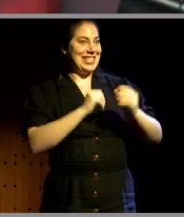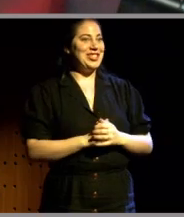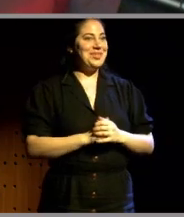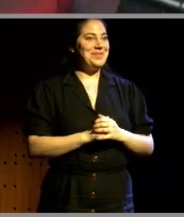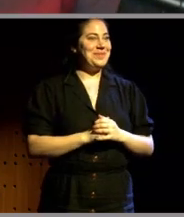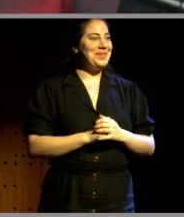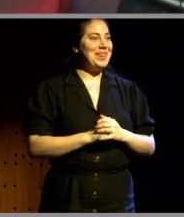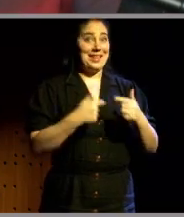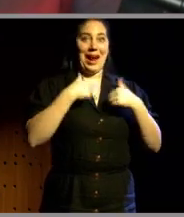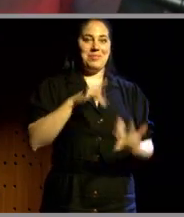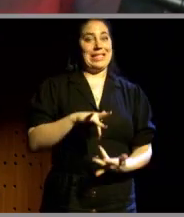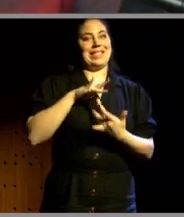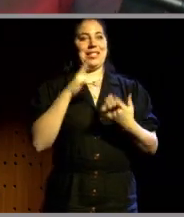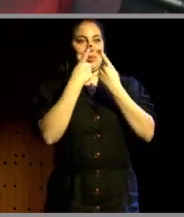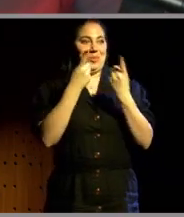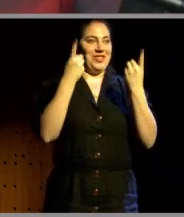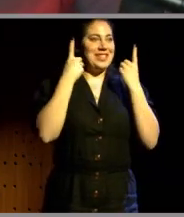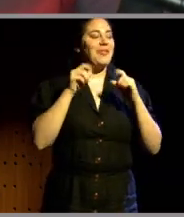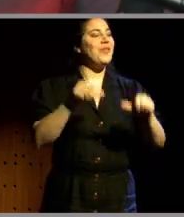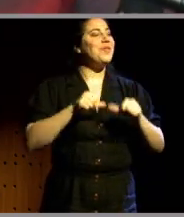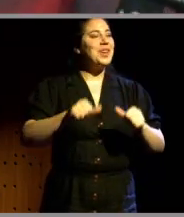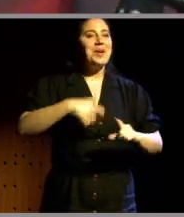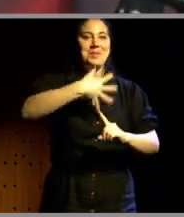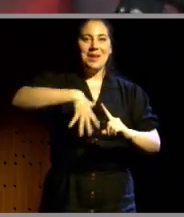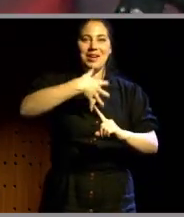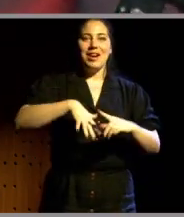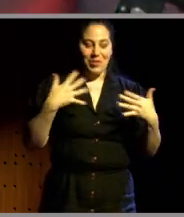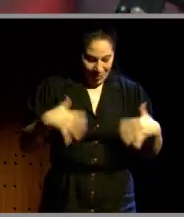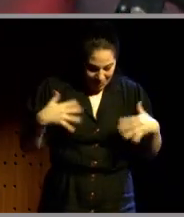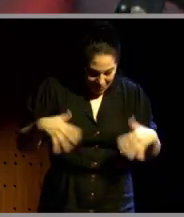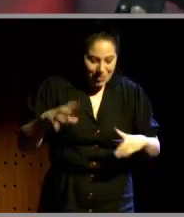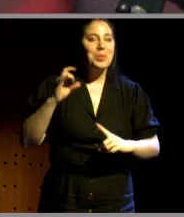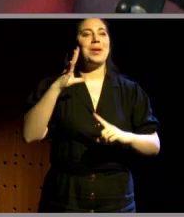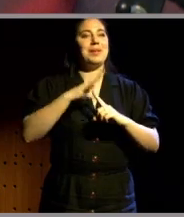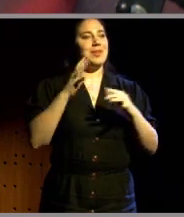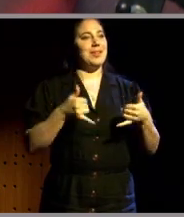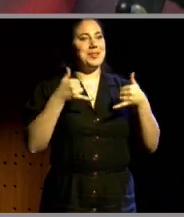So, I'd like to give you a little bit of a background to the very important awards that we're going to be looking at tonight.